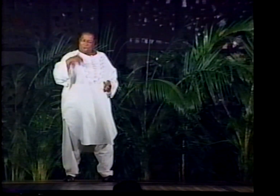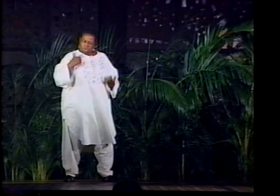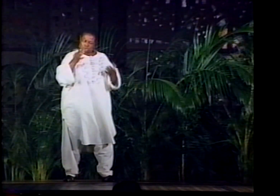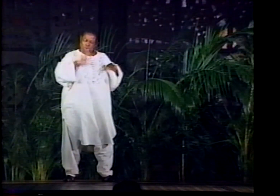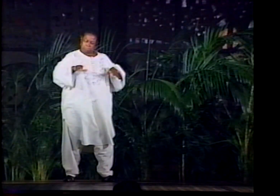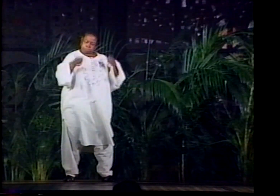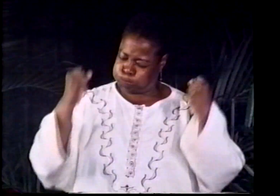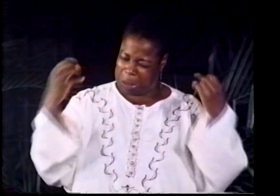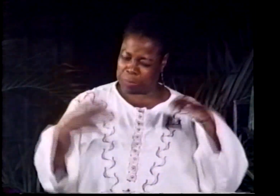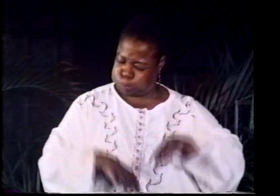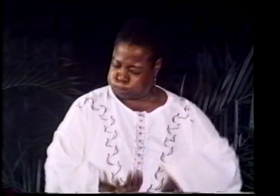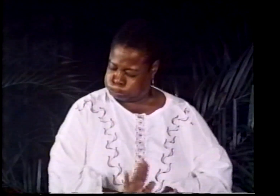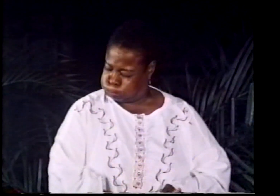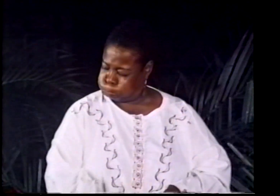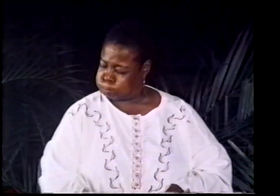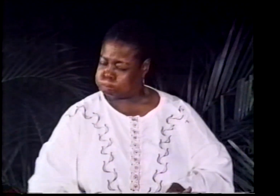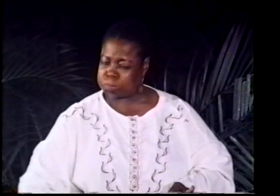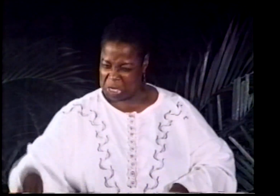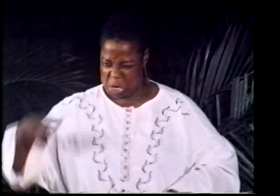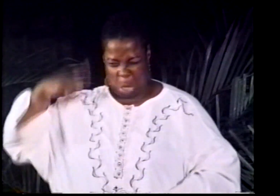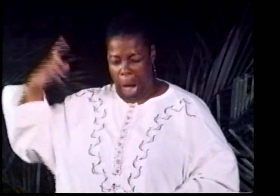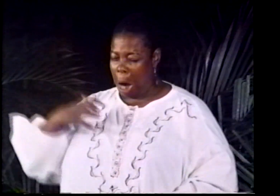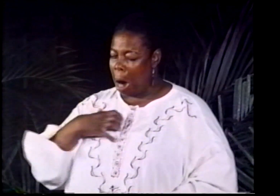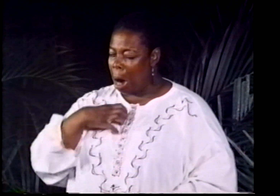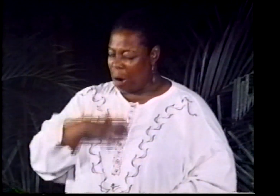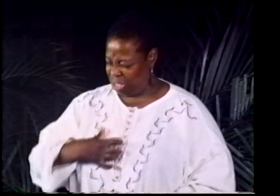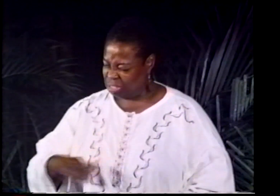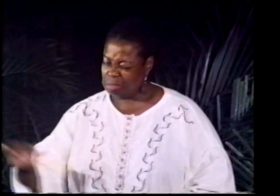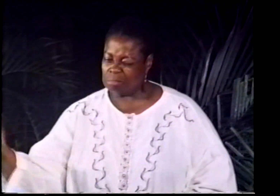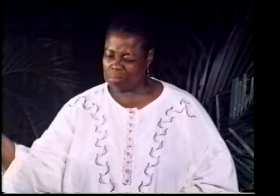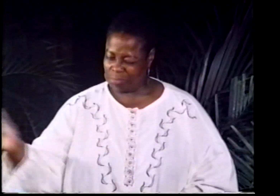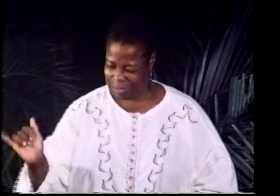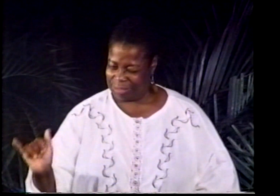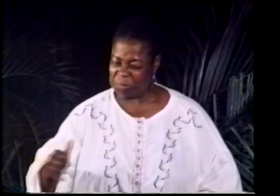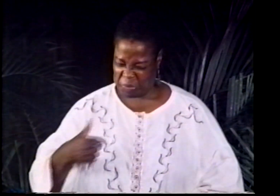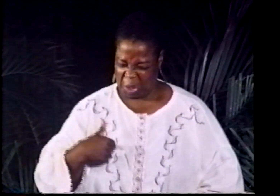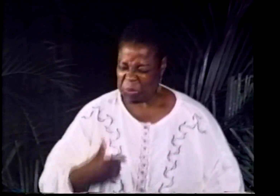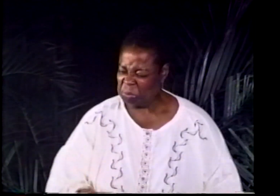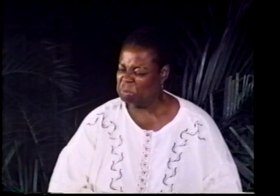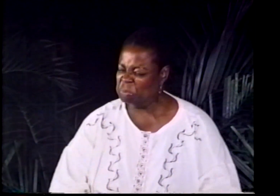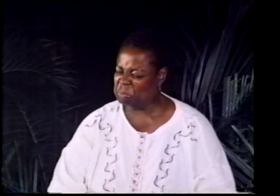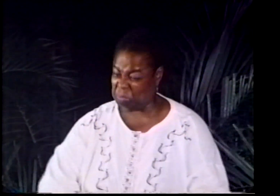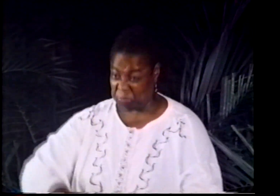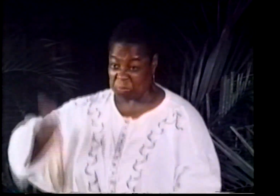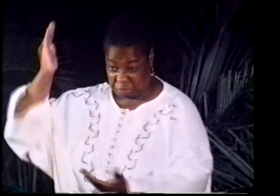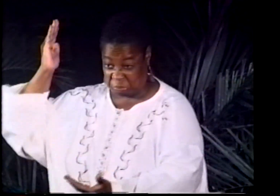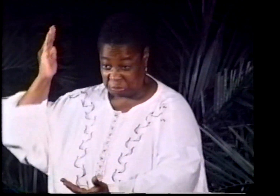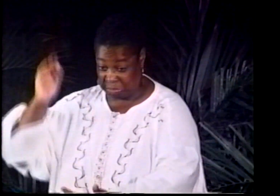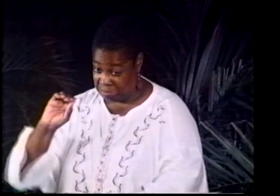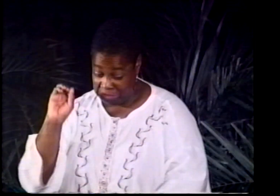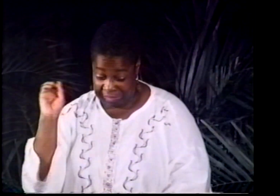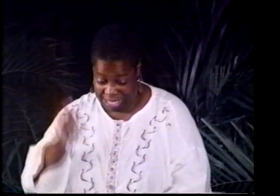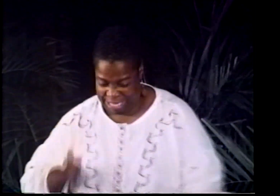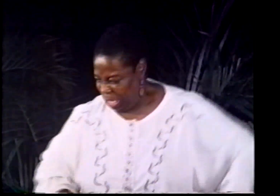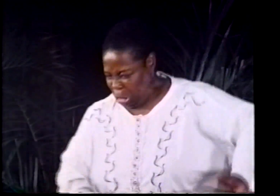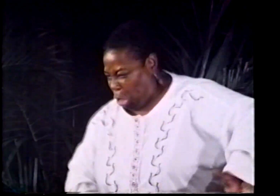In fact, I know that my family would love this taste sensation, so I’ll just take